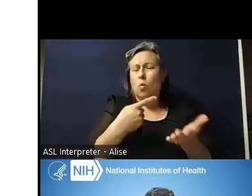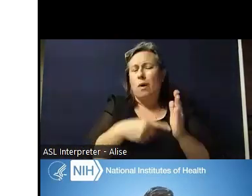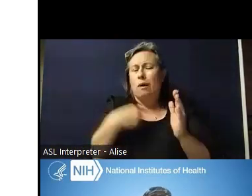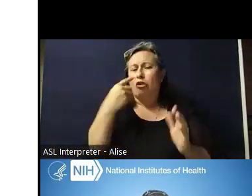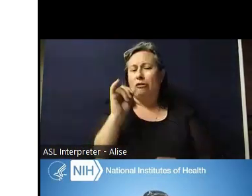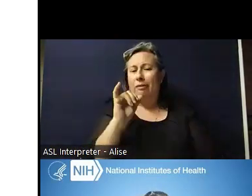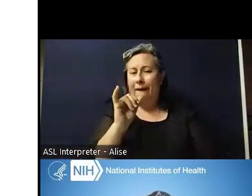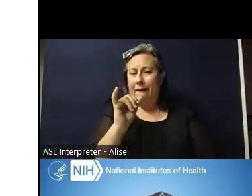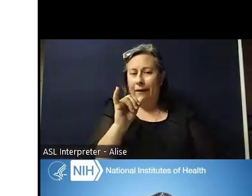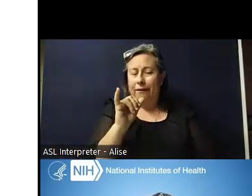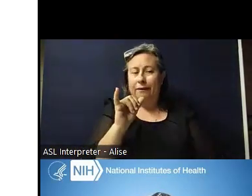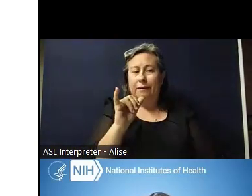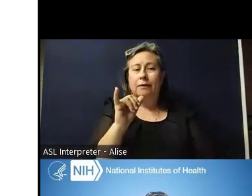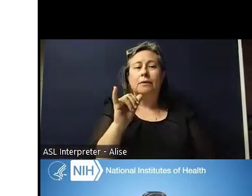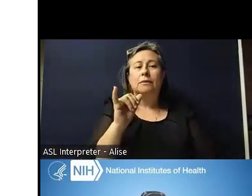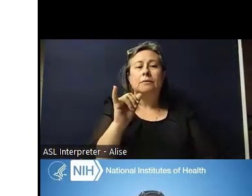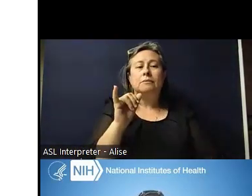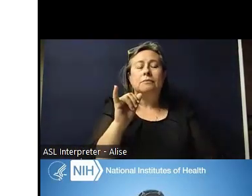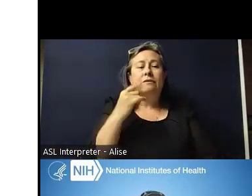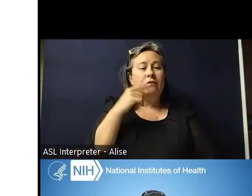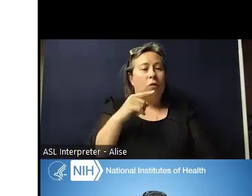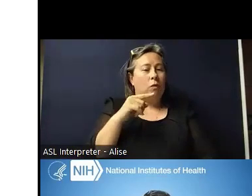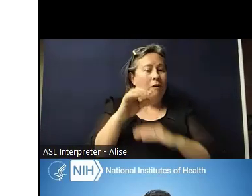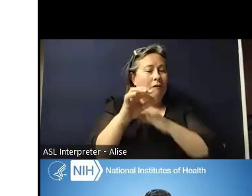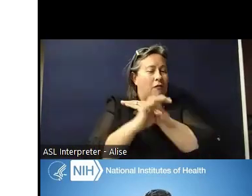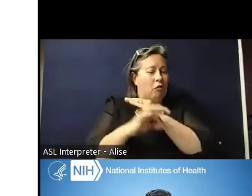for our foreign collaborations.